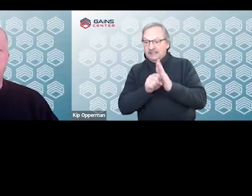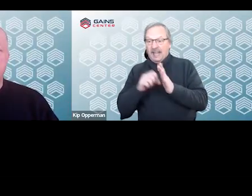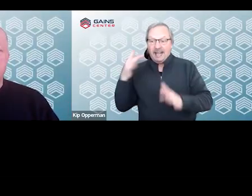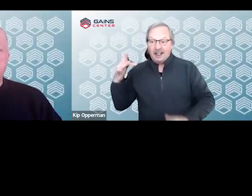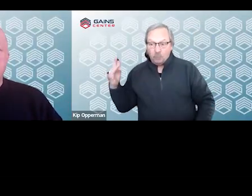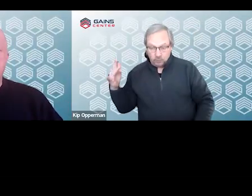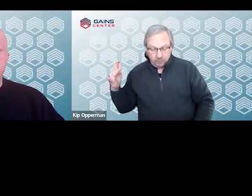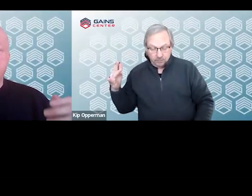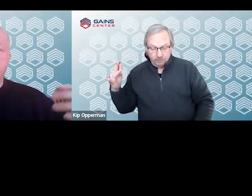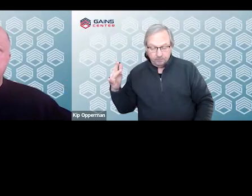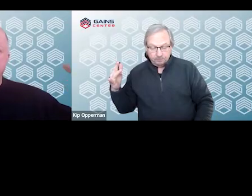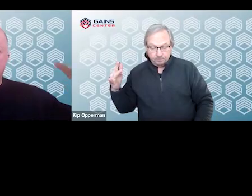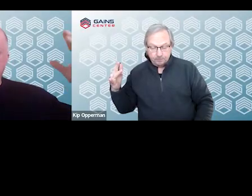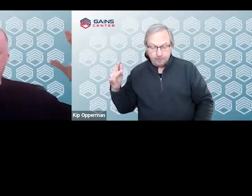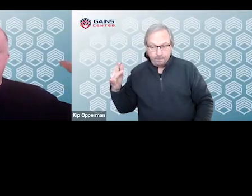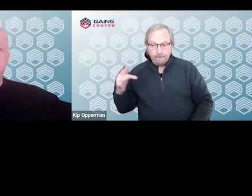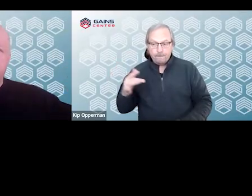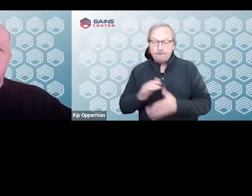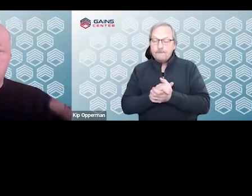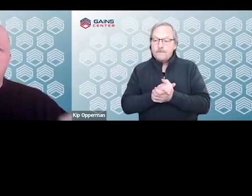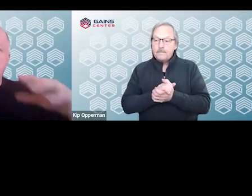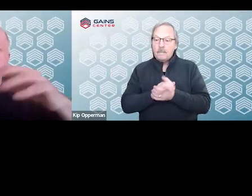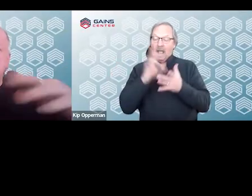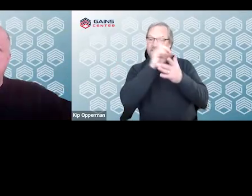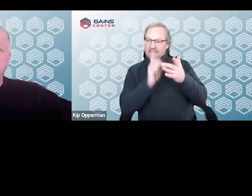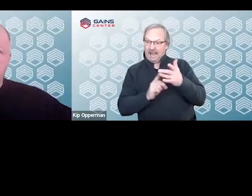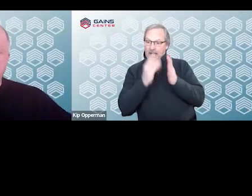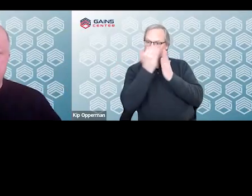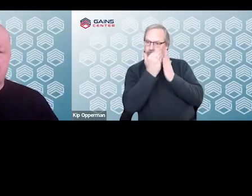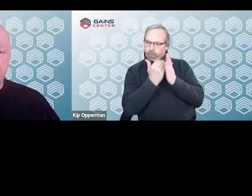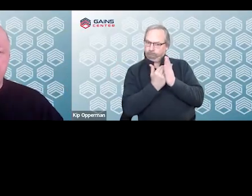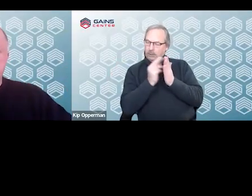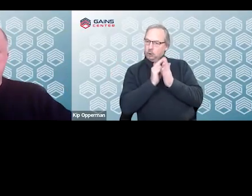and designed a protocol to be used across the state.